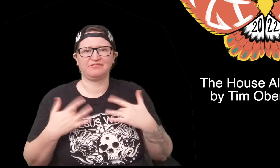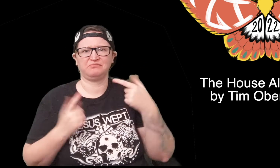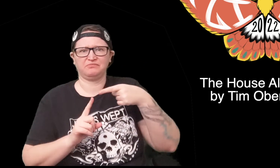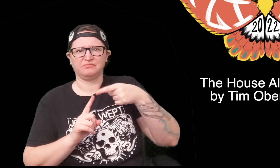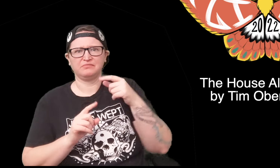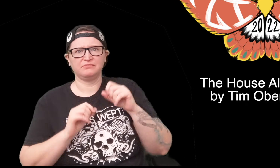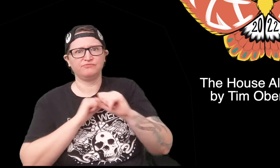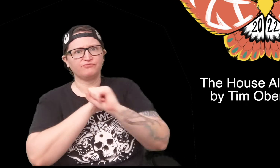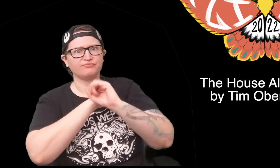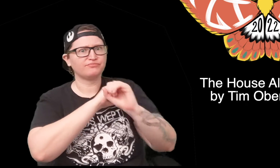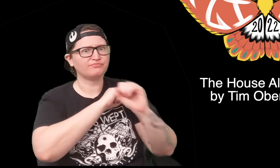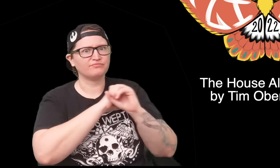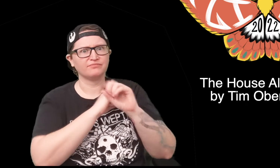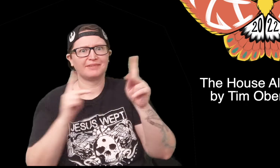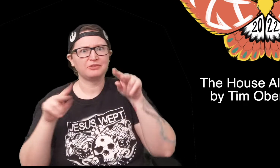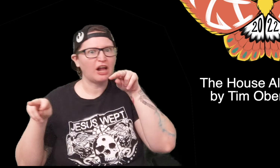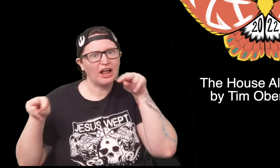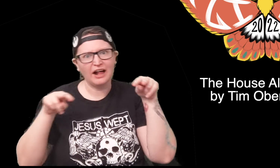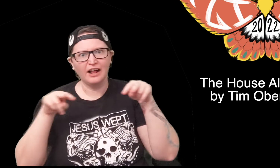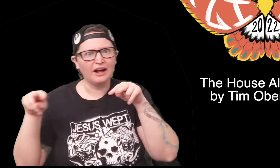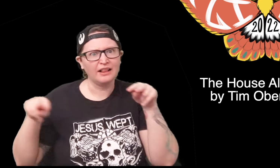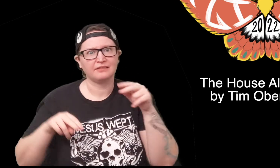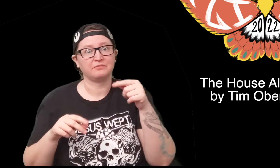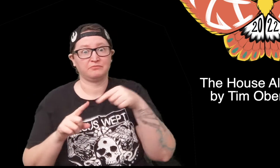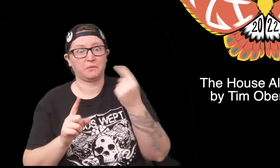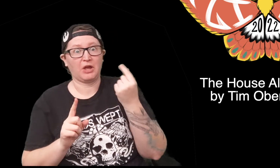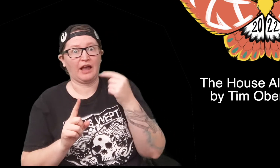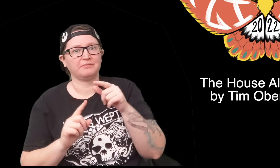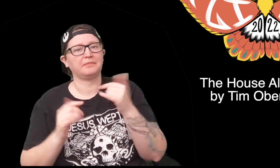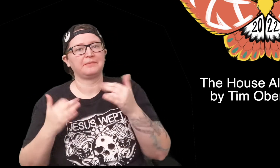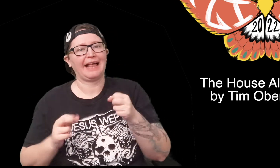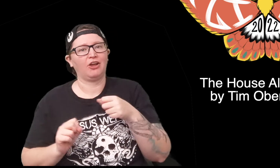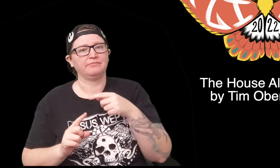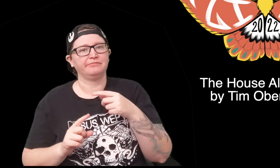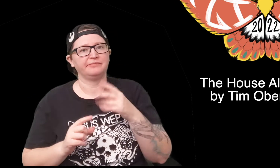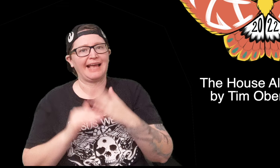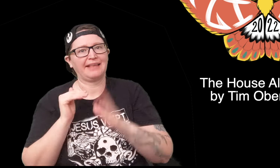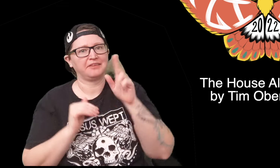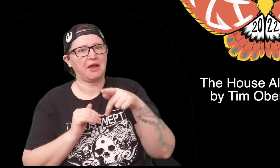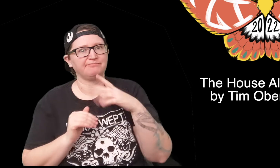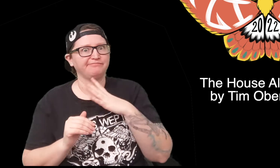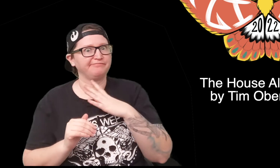and this is about an event that people it got promoted everyone is very interested and